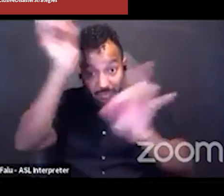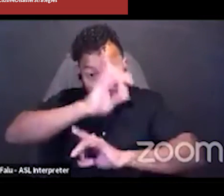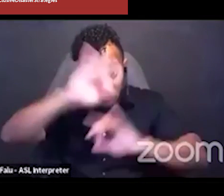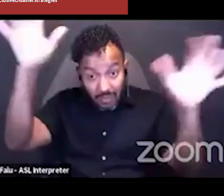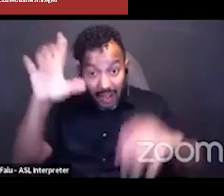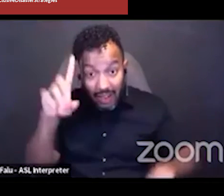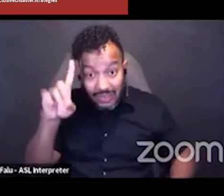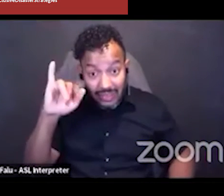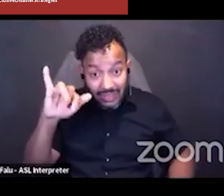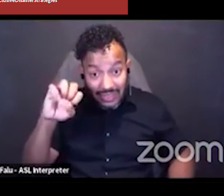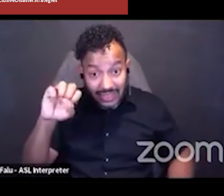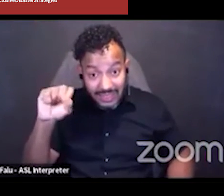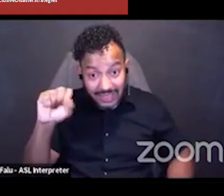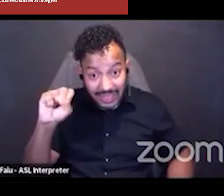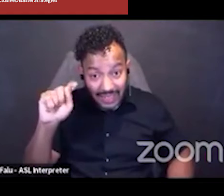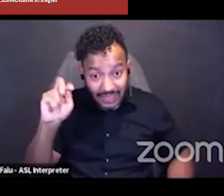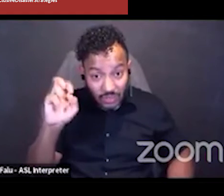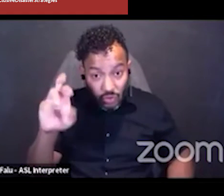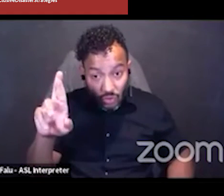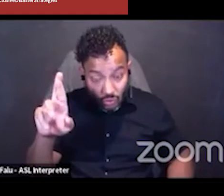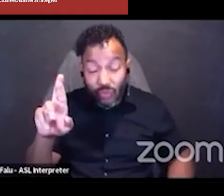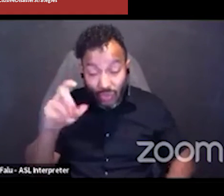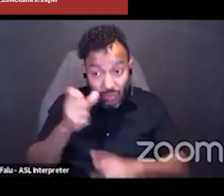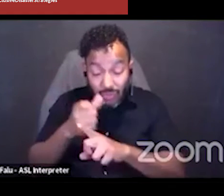with disabilities.